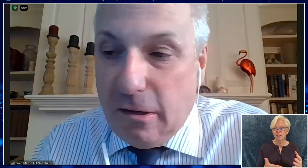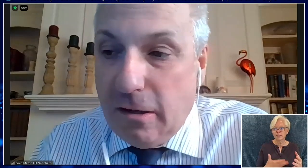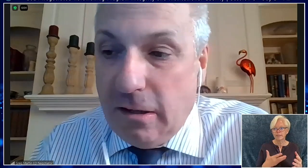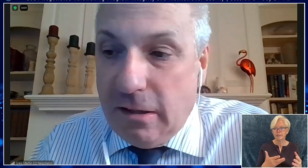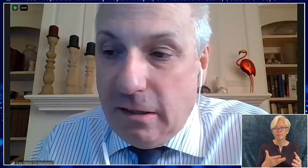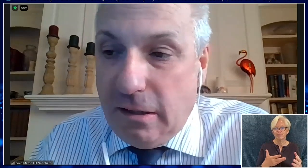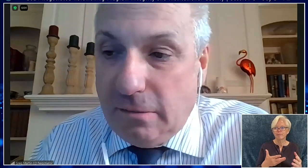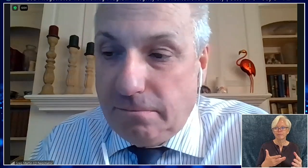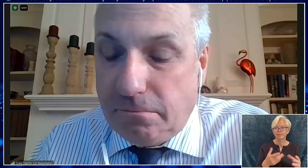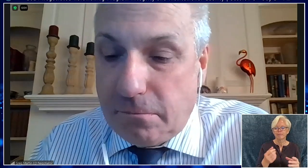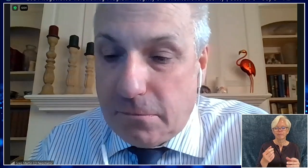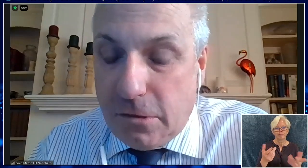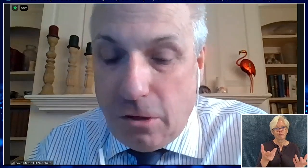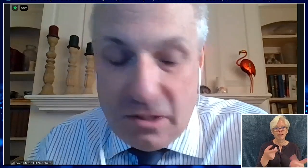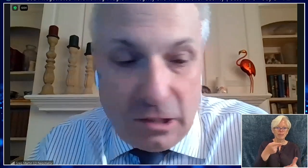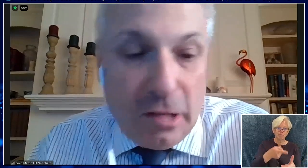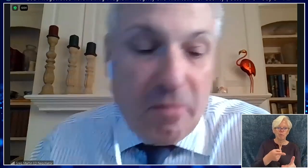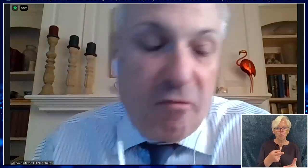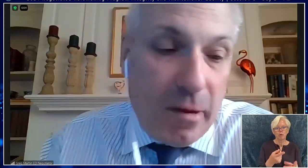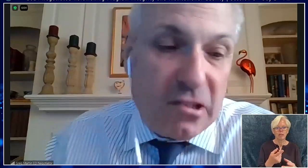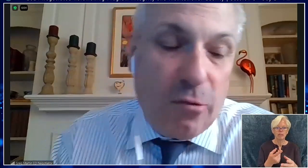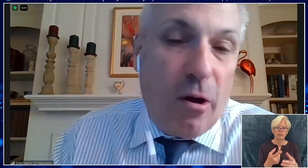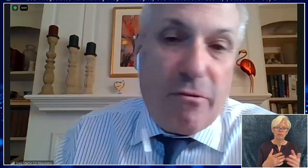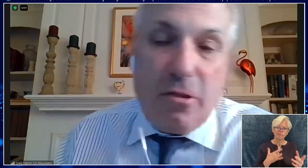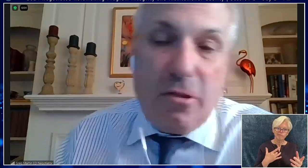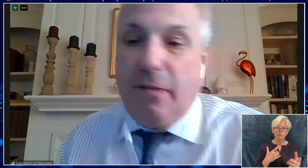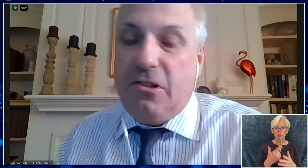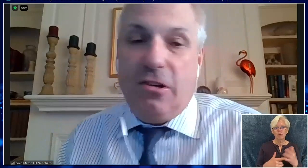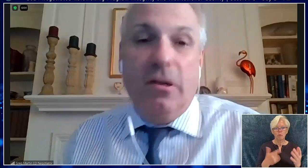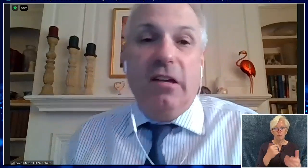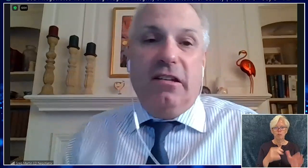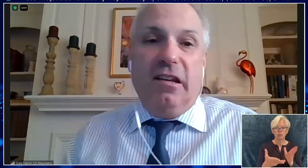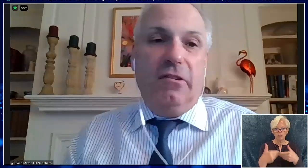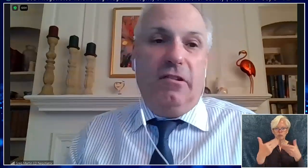here holistically before we actually walk through the language. So, David, do you